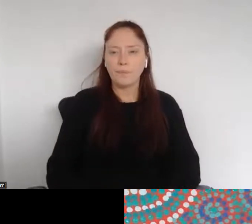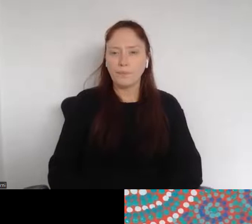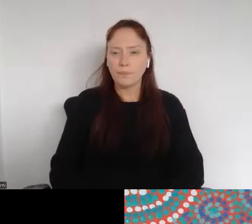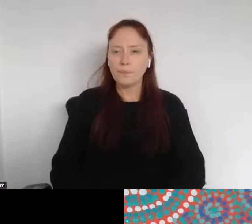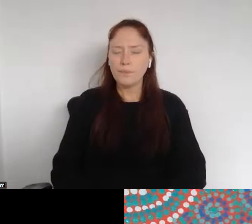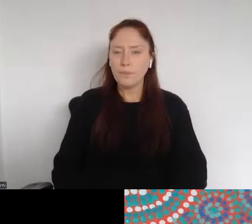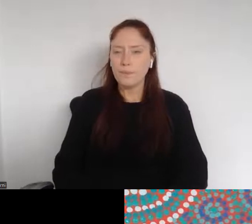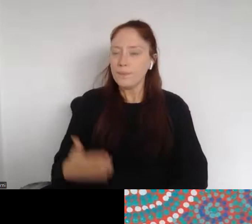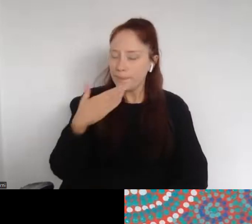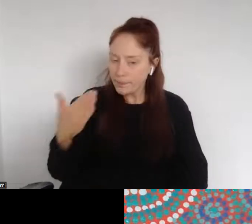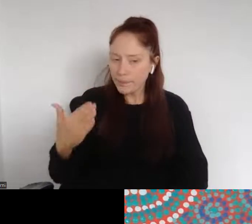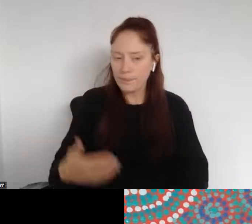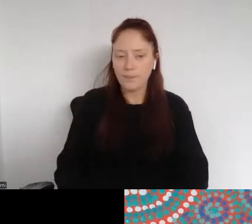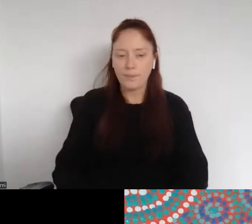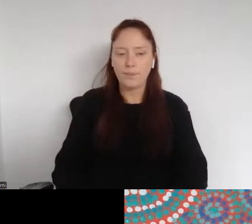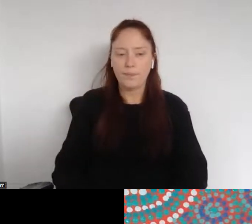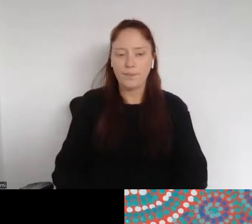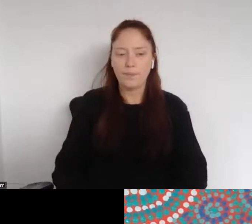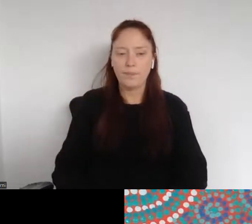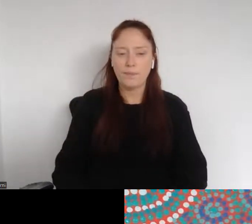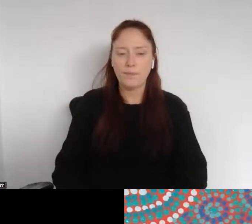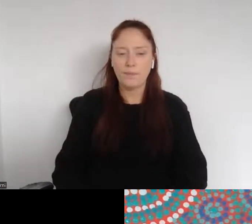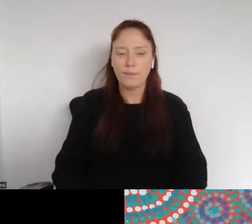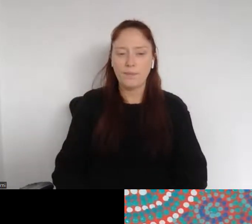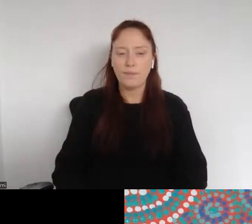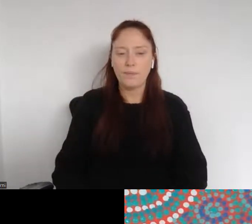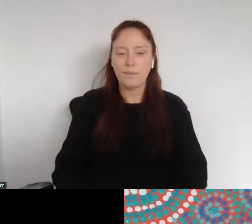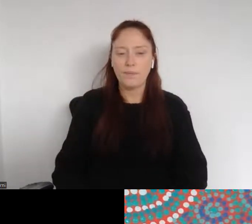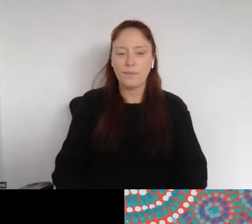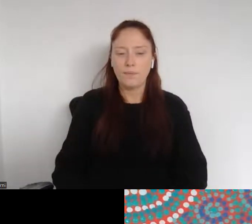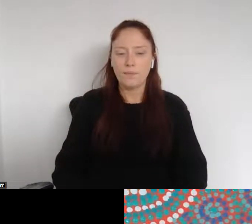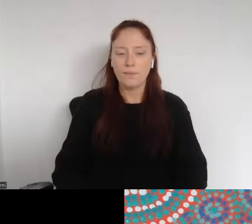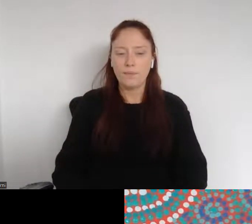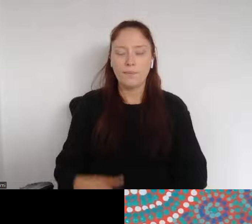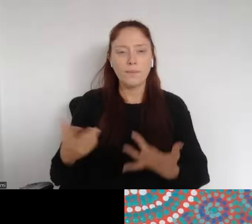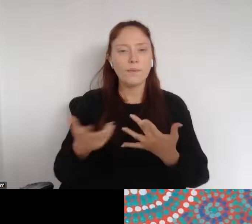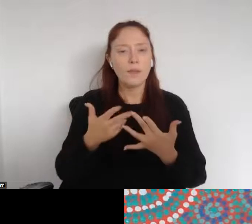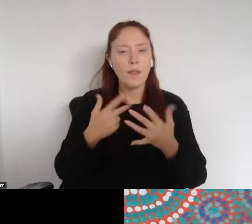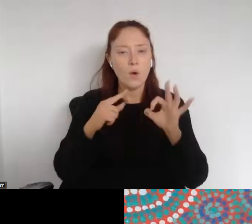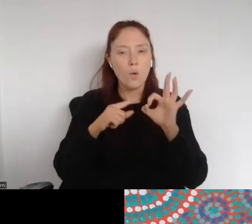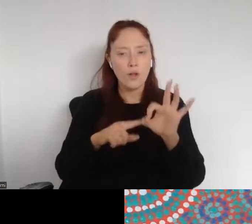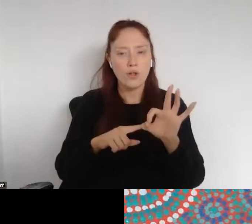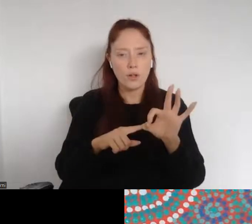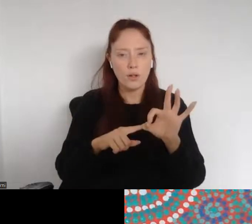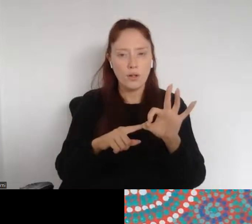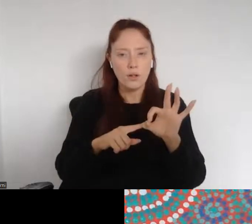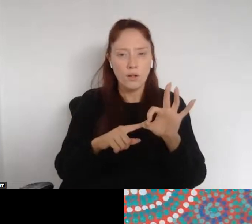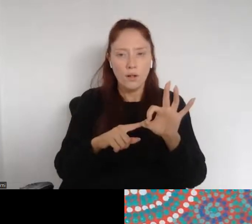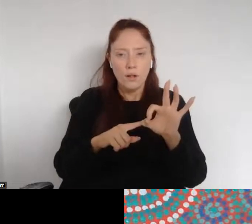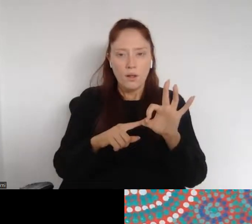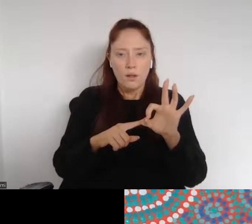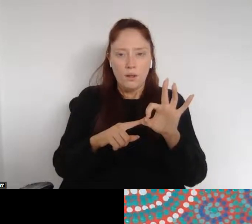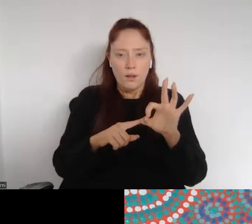Steve: Thanks Dayne. Another question: what paperwork makes getting guardianship easier?